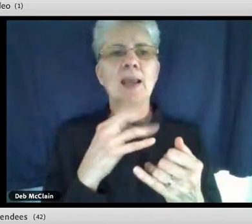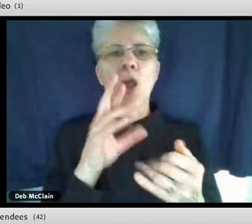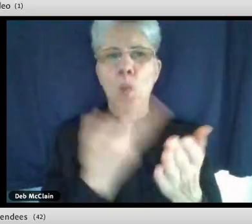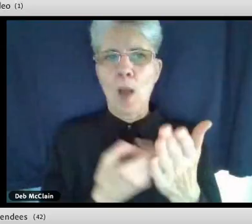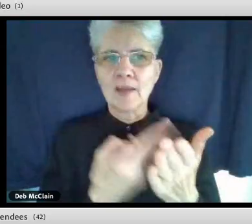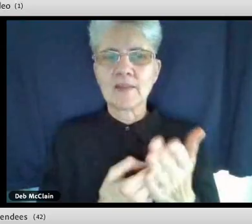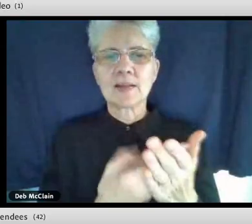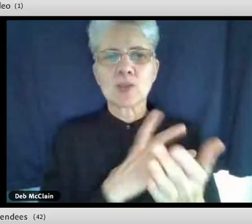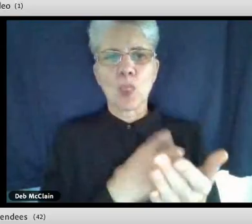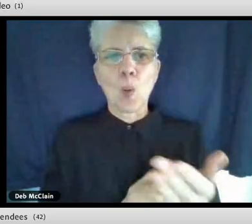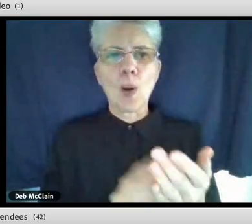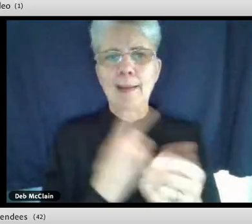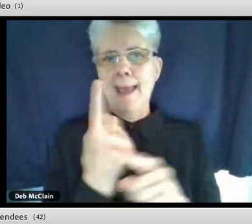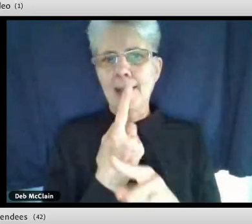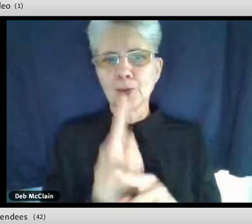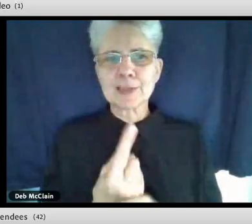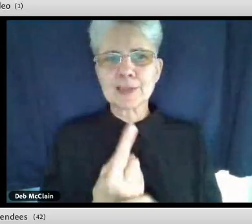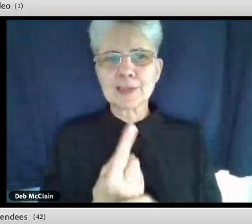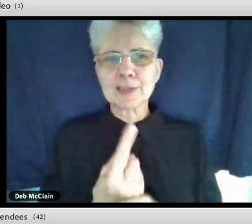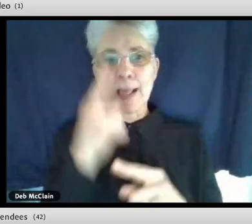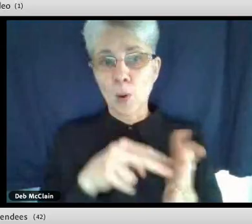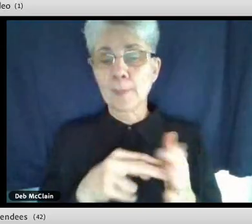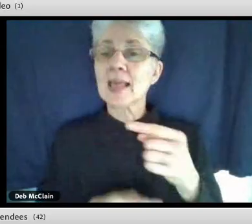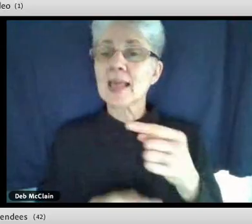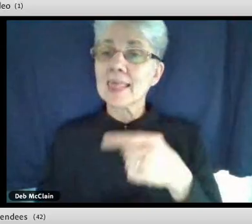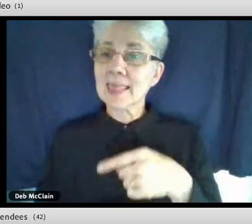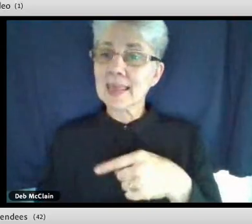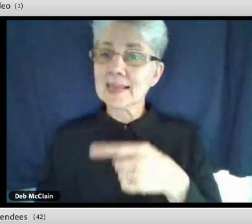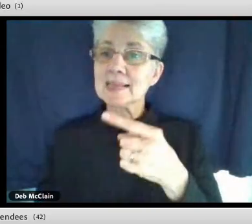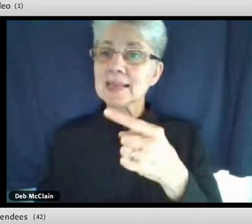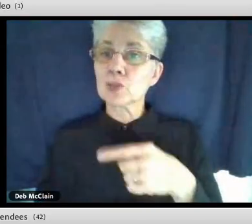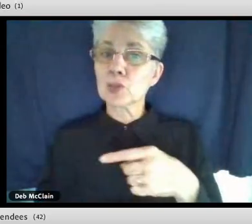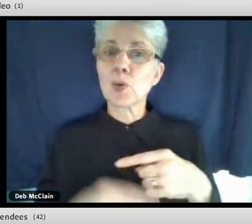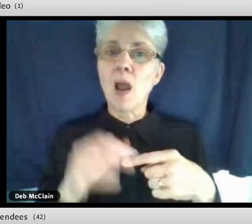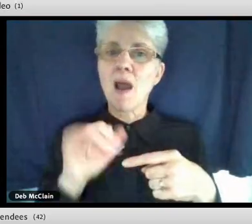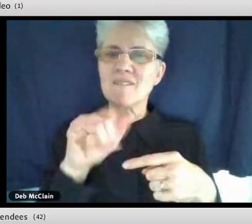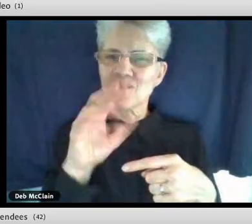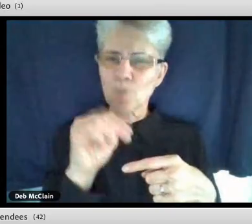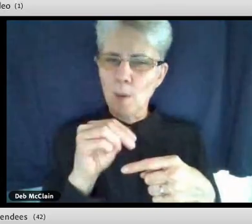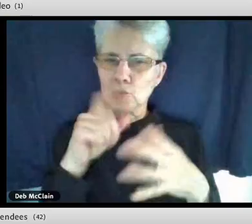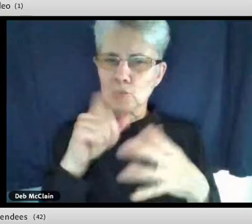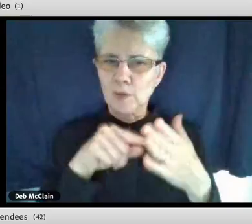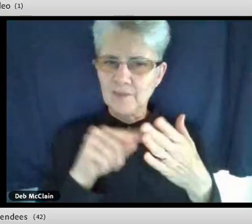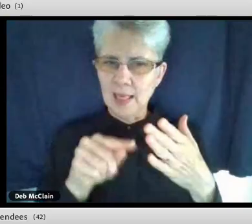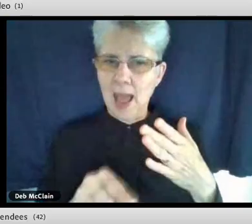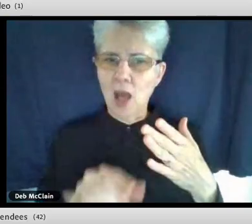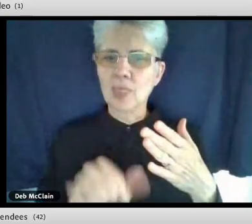the relevance, the authority, the accuracy, the purpose, and this one actually gives you kind of a score